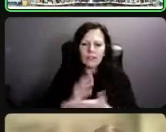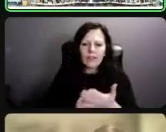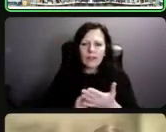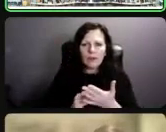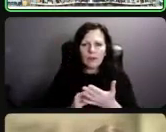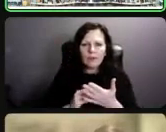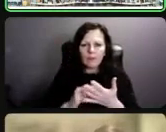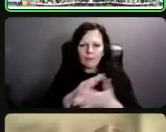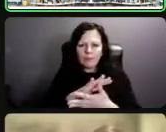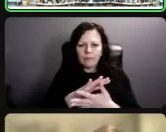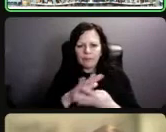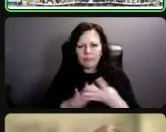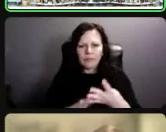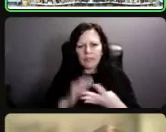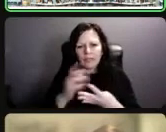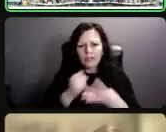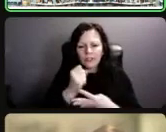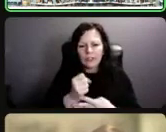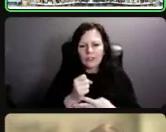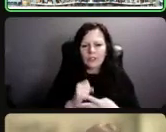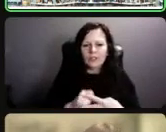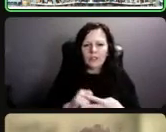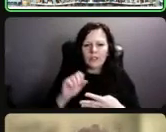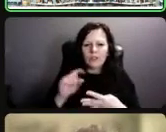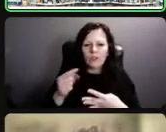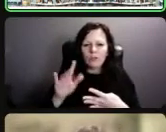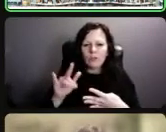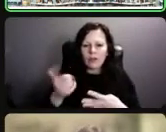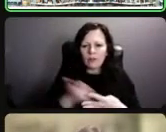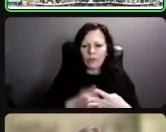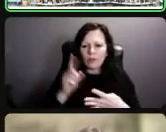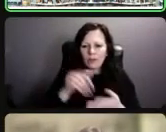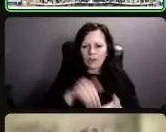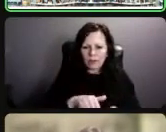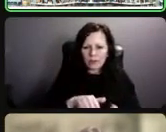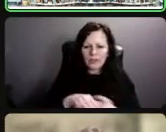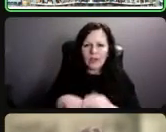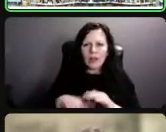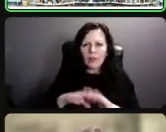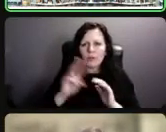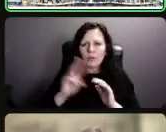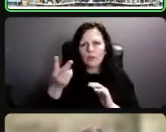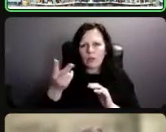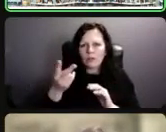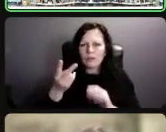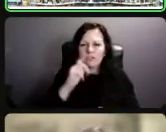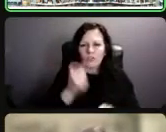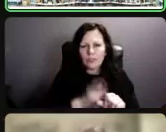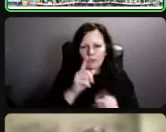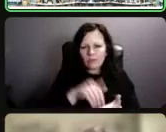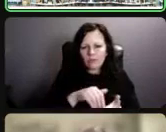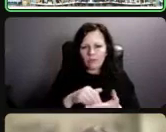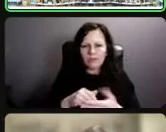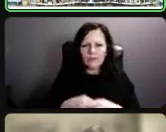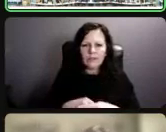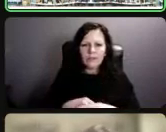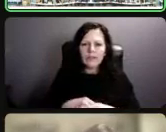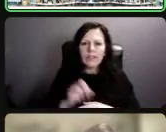ESTIMATES. I WISH I WAS NEW YEAR'S COMPLETE WITH THAT NOTIONAL